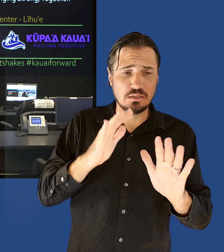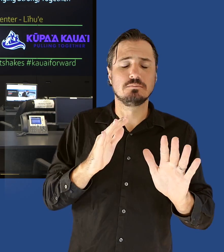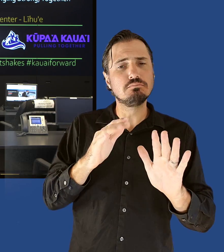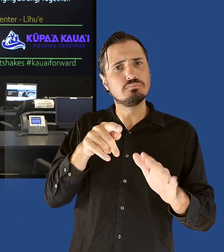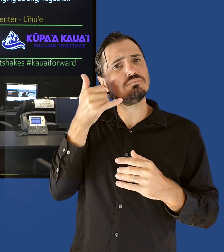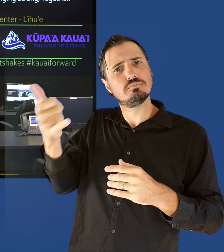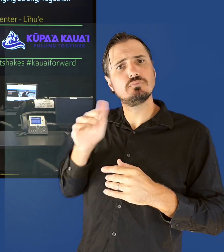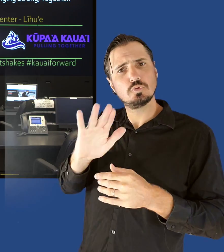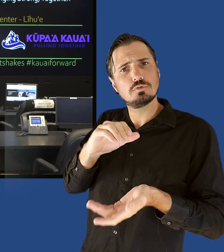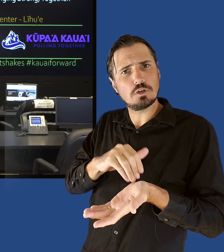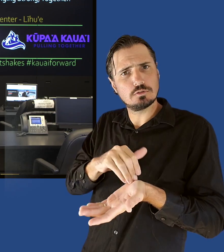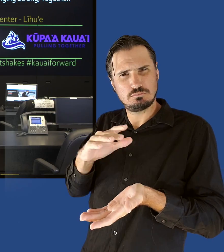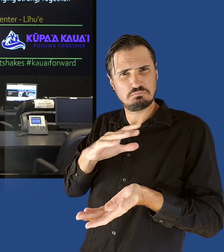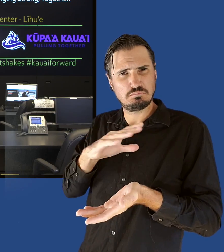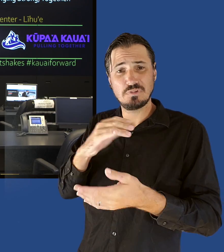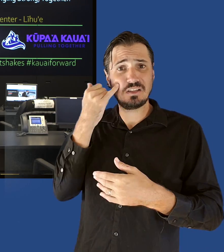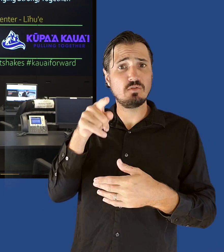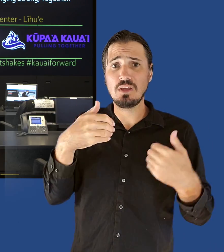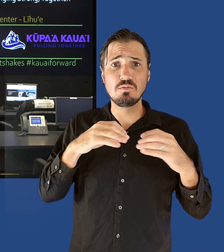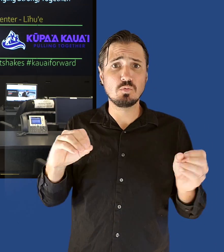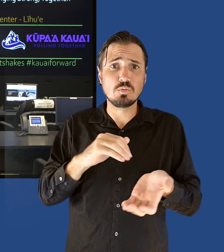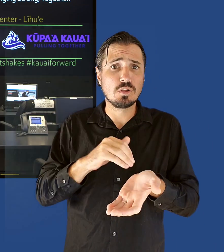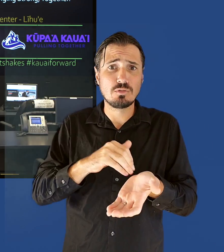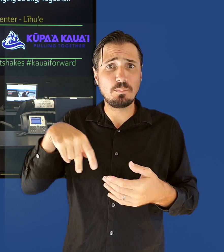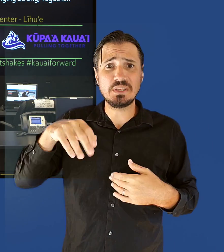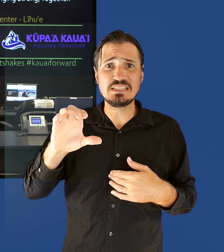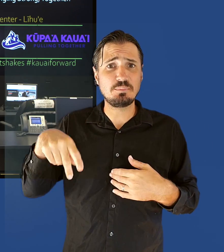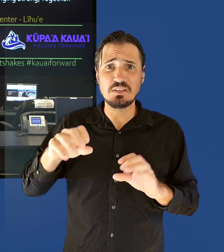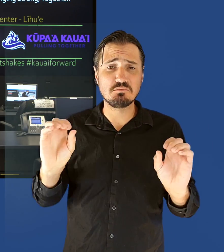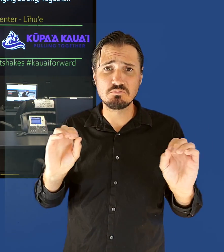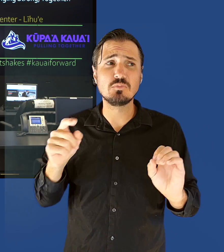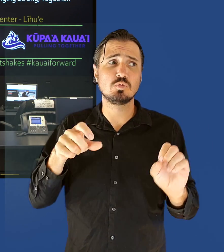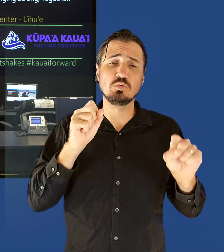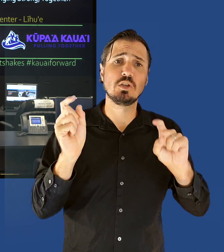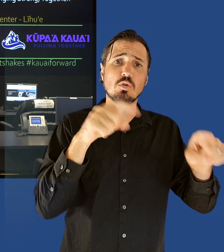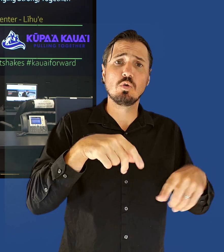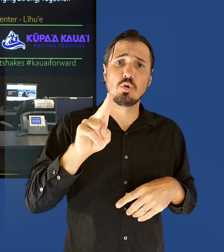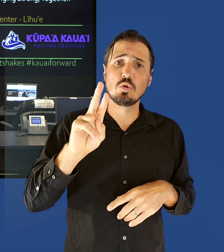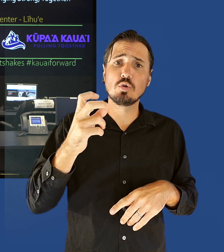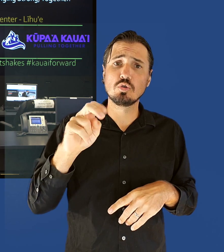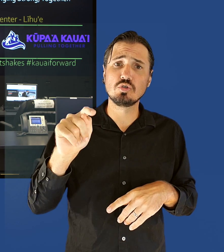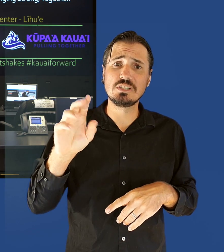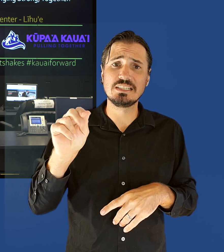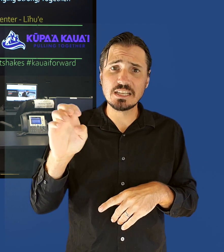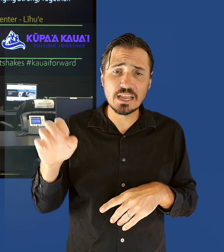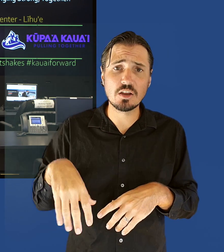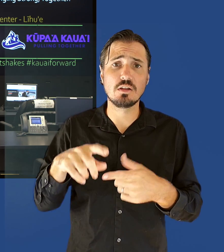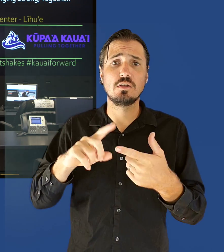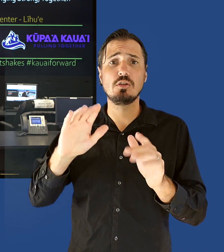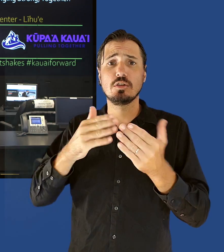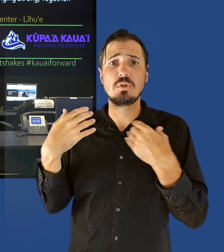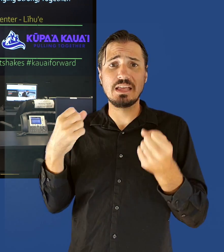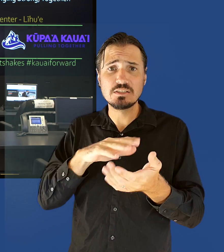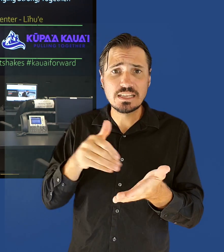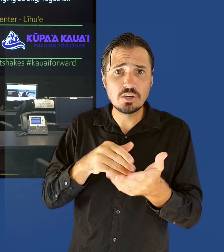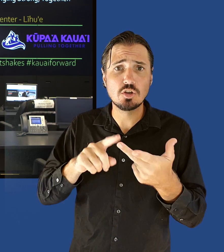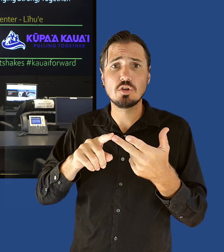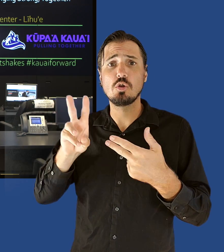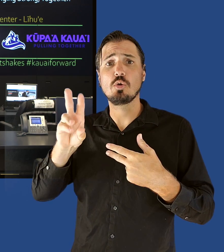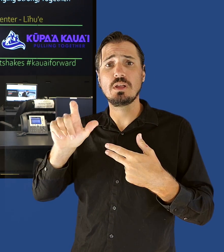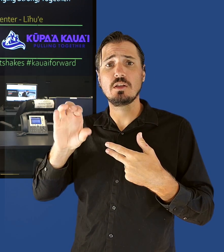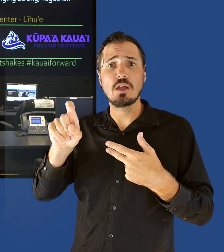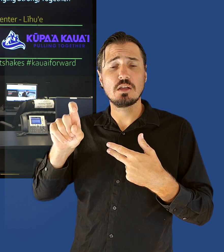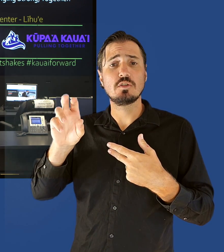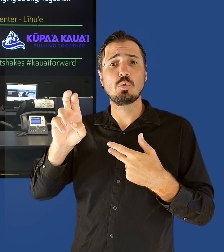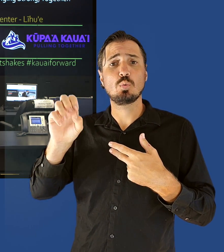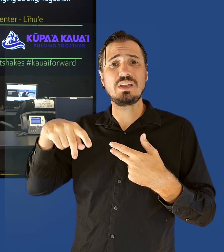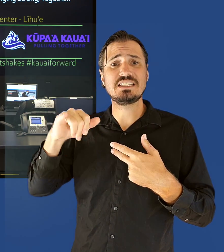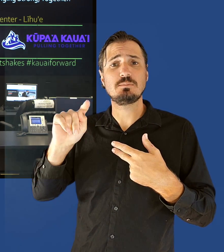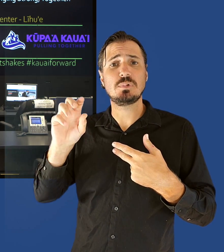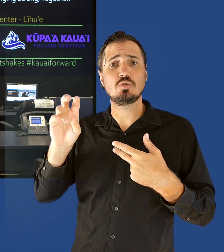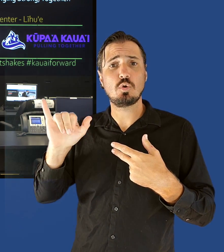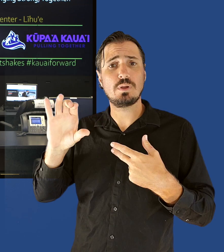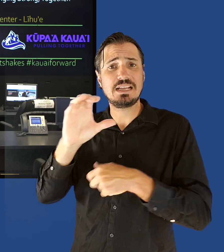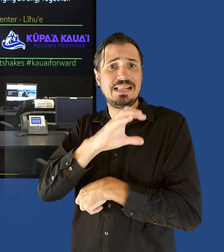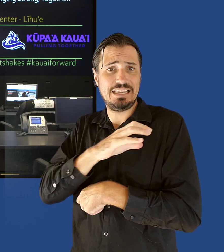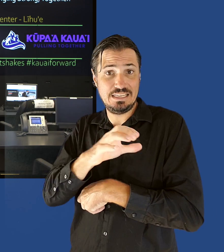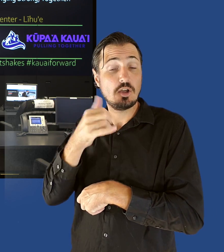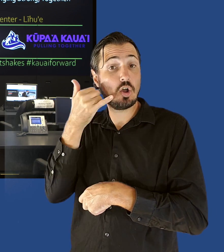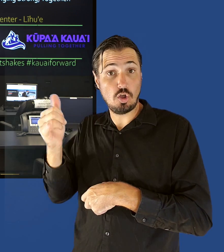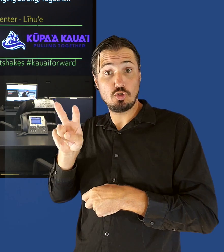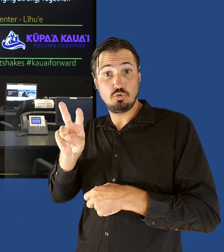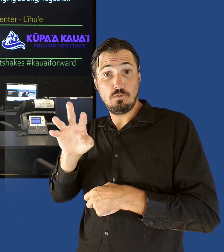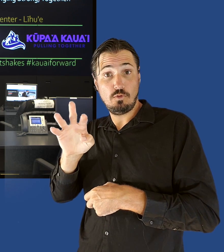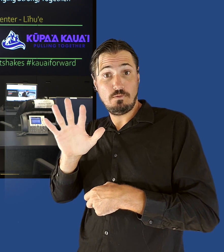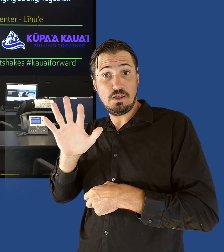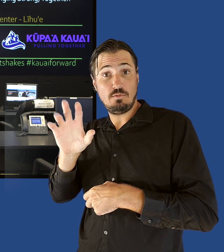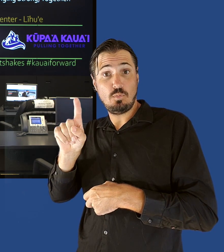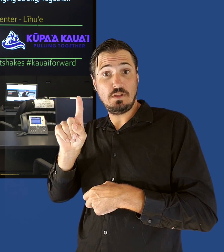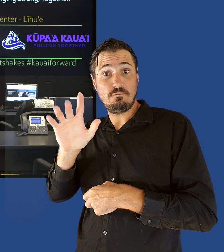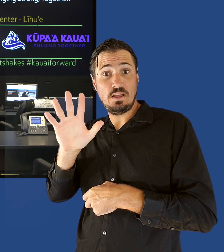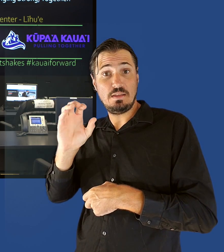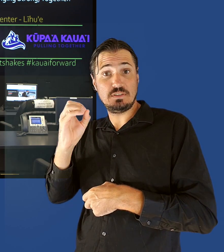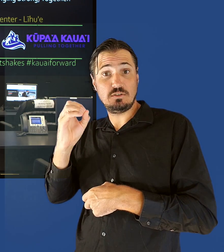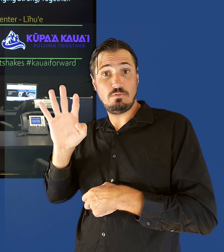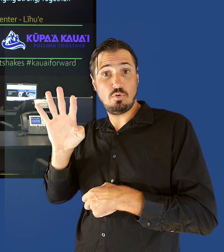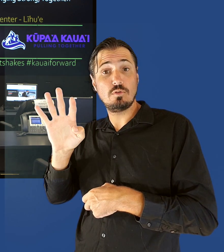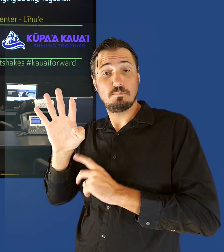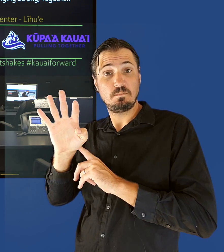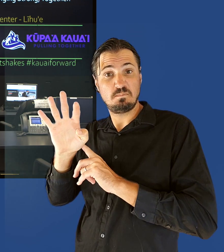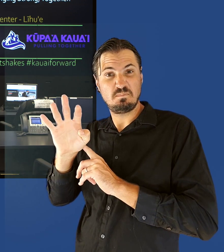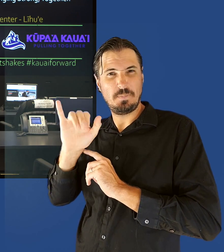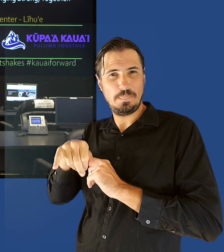If you do not have a primary care provider, you can seek care and advice from an urgent care clinic, community health center, or the Wilcox Hospital Respiratory Clinic at 245-1504.